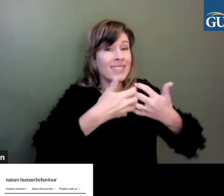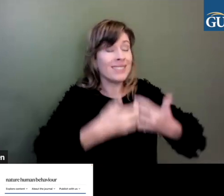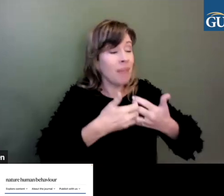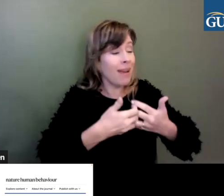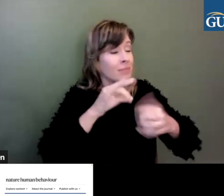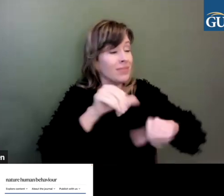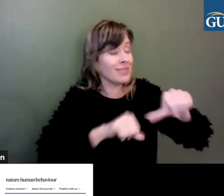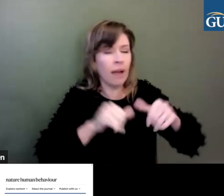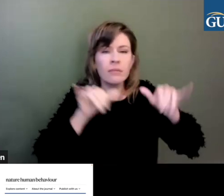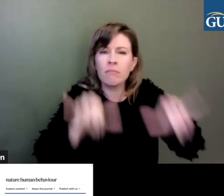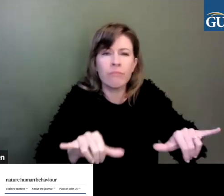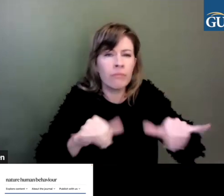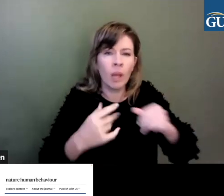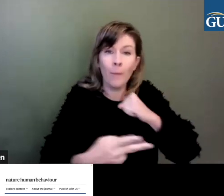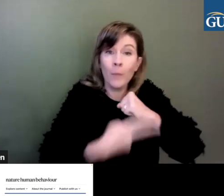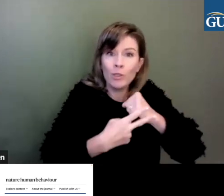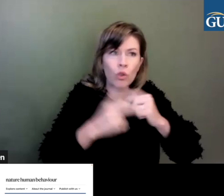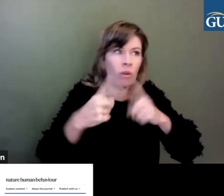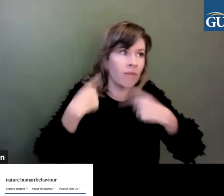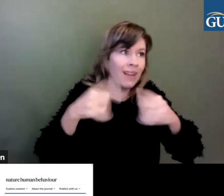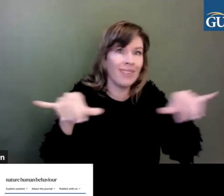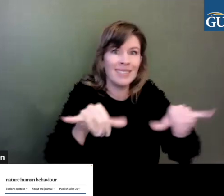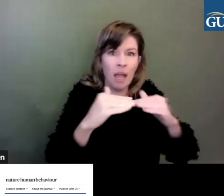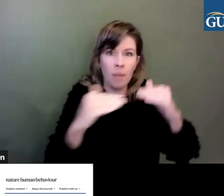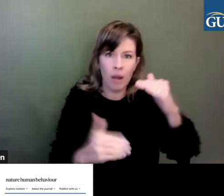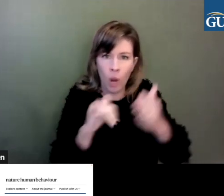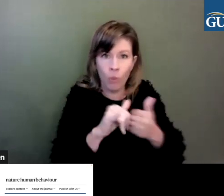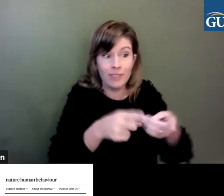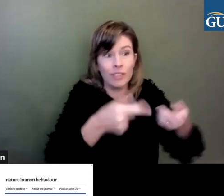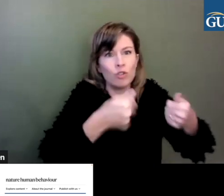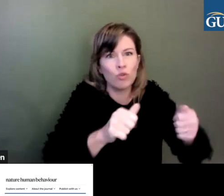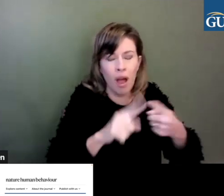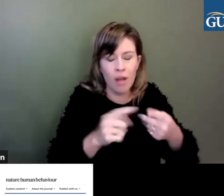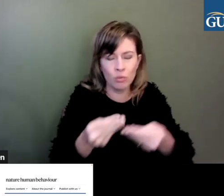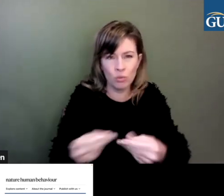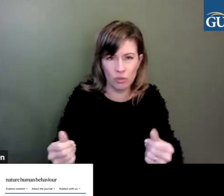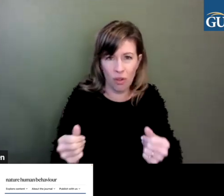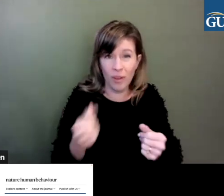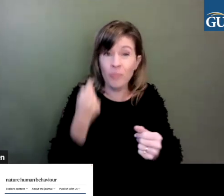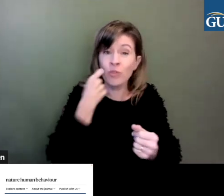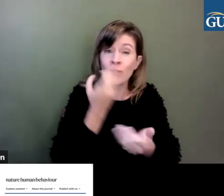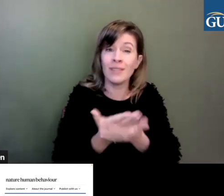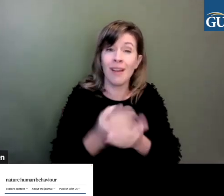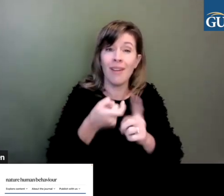inequities they sought to remedy. Recent evidence from sociologist Janet Shem and colleagues suggests